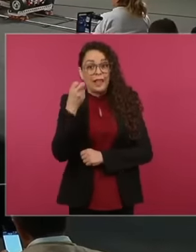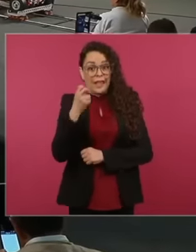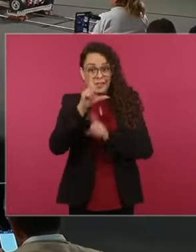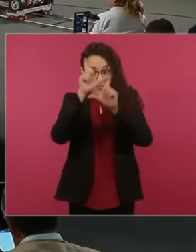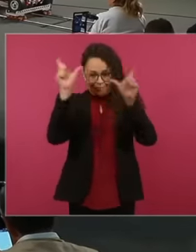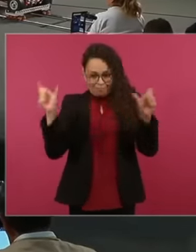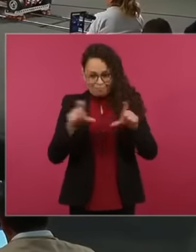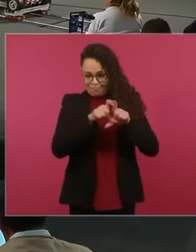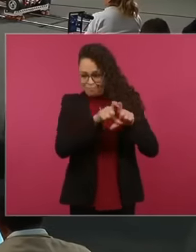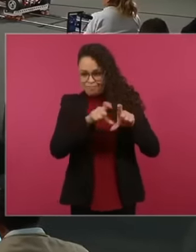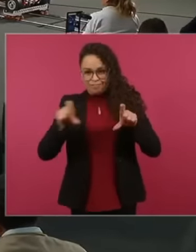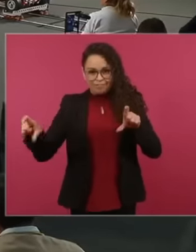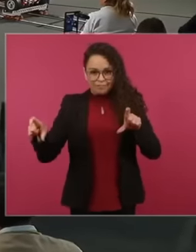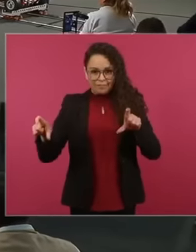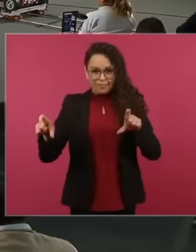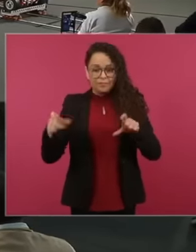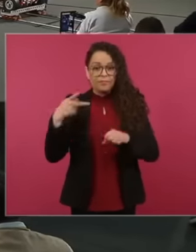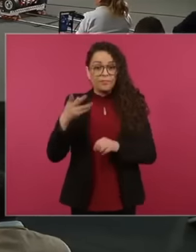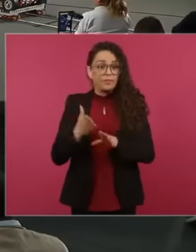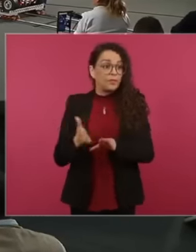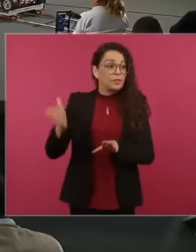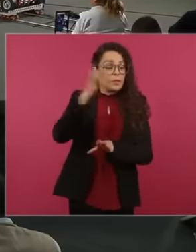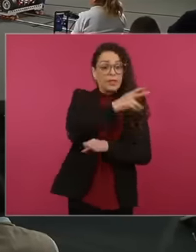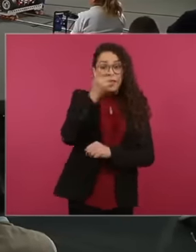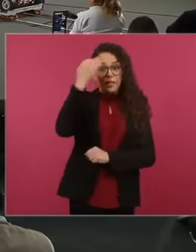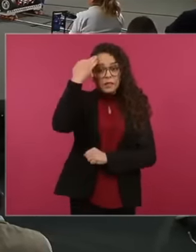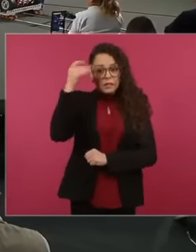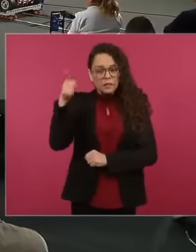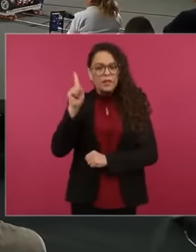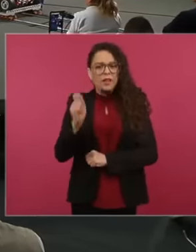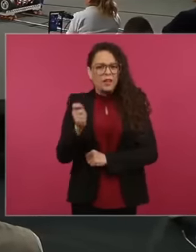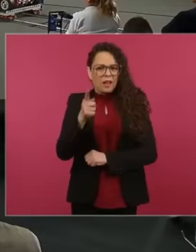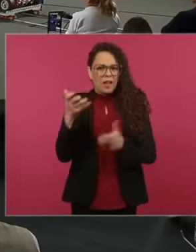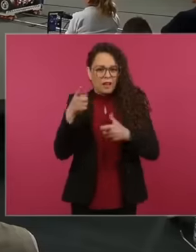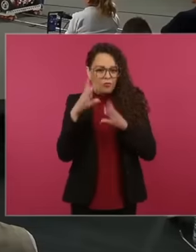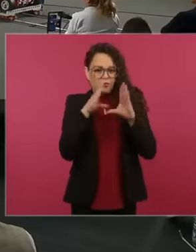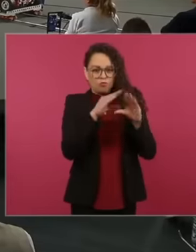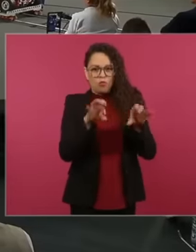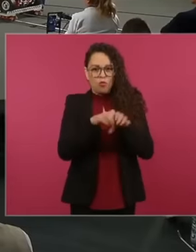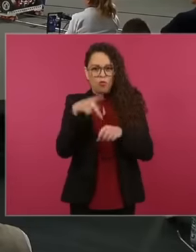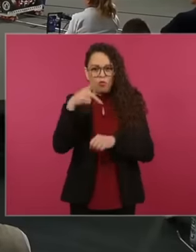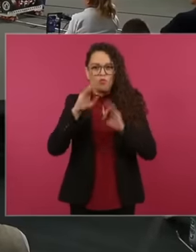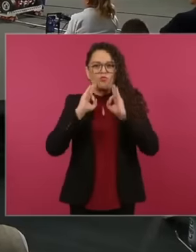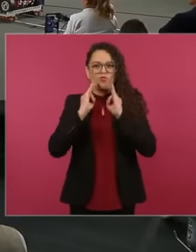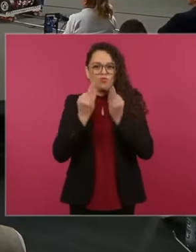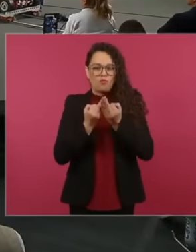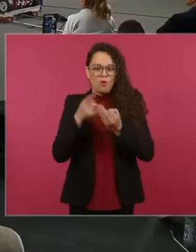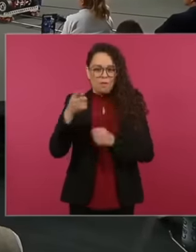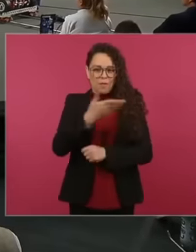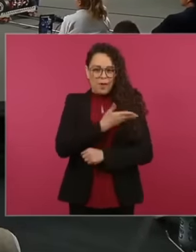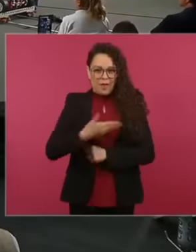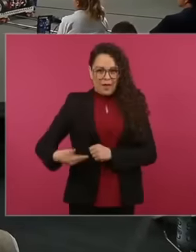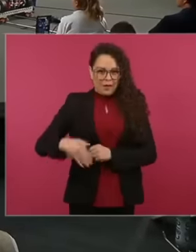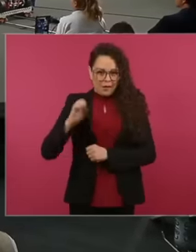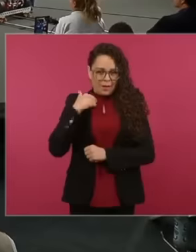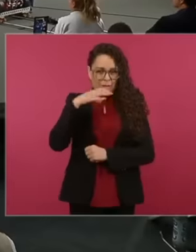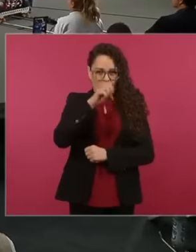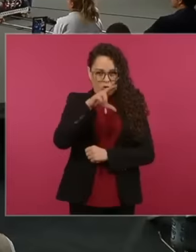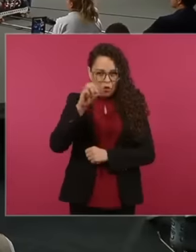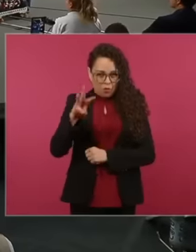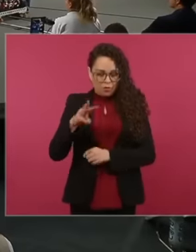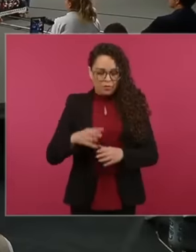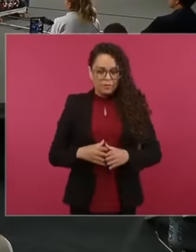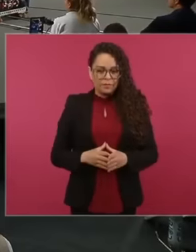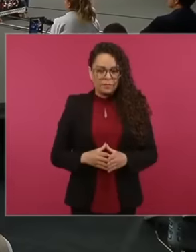Monro doctrine to this, which is now